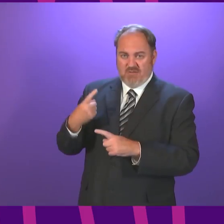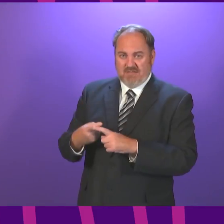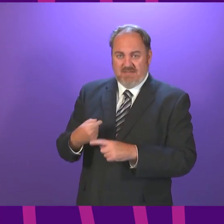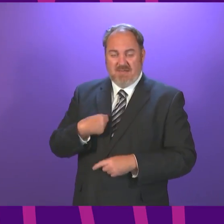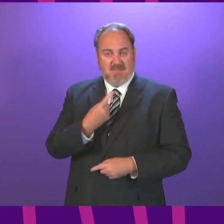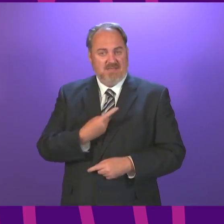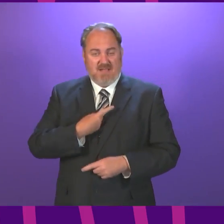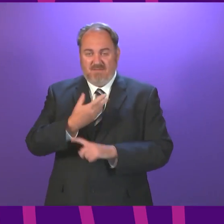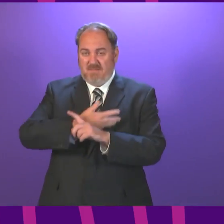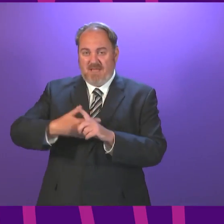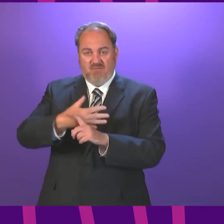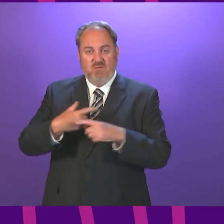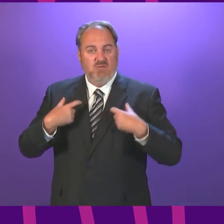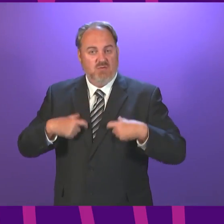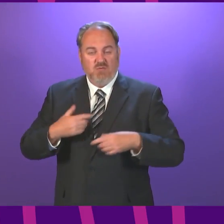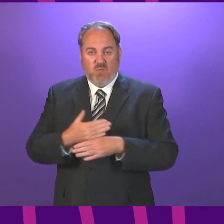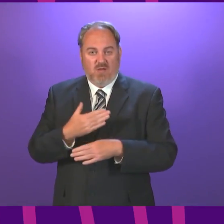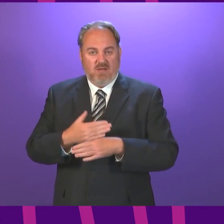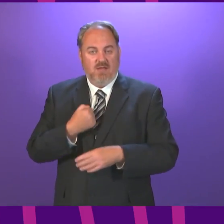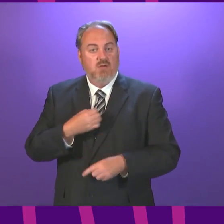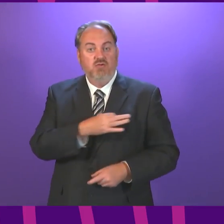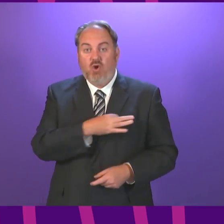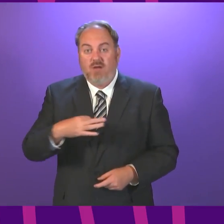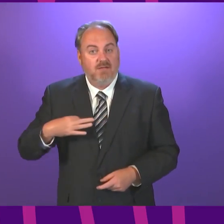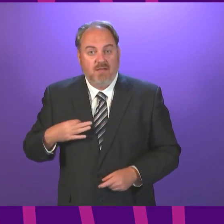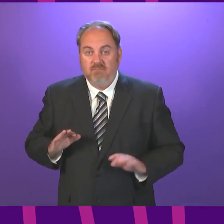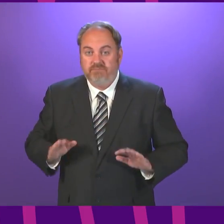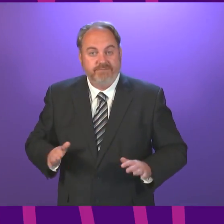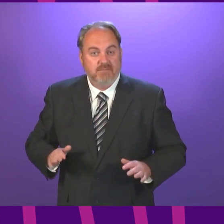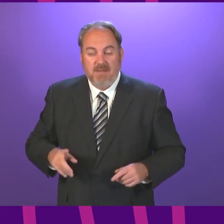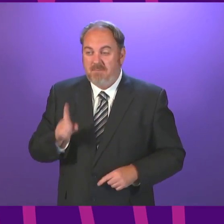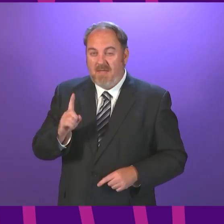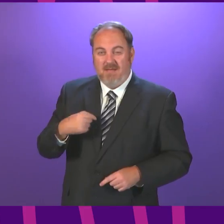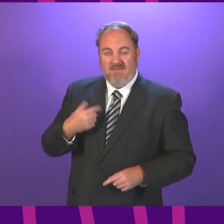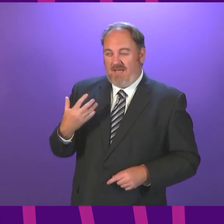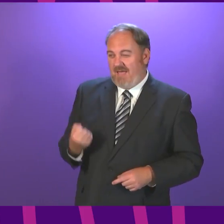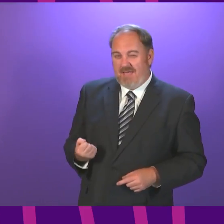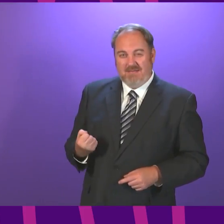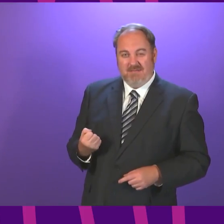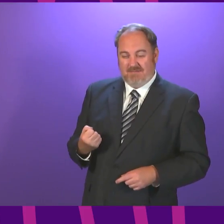worker and I can say hand on heart that, when I worked in prisons or communities, if I had